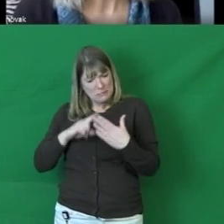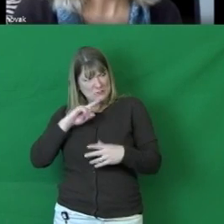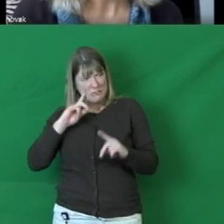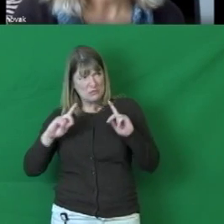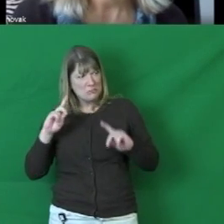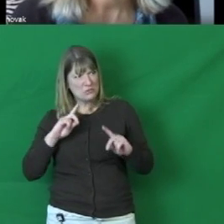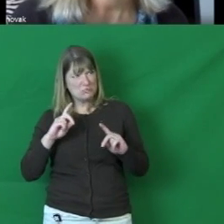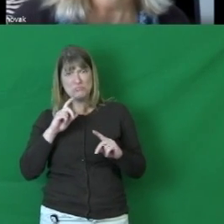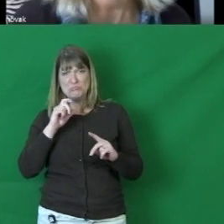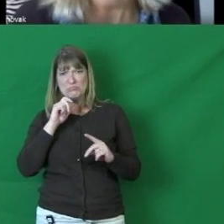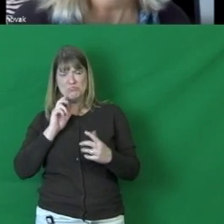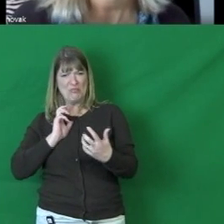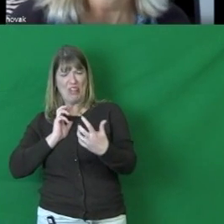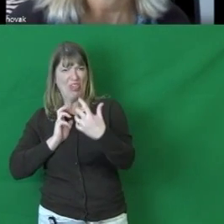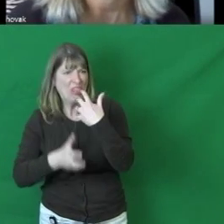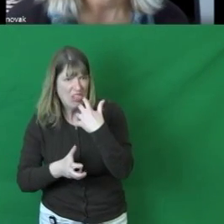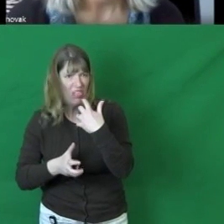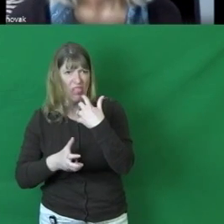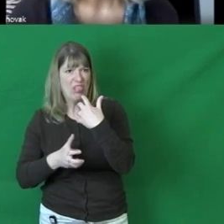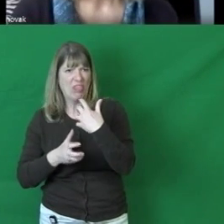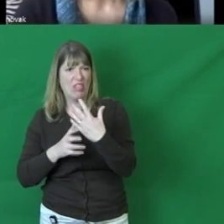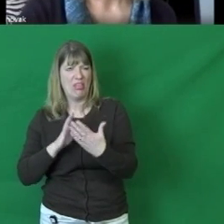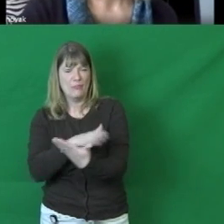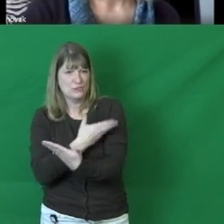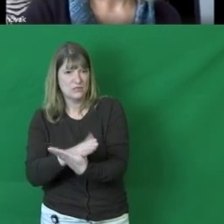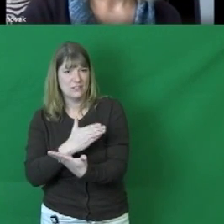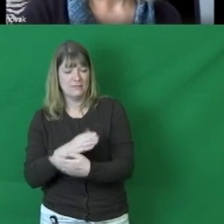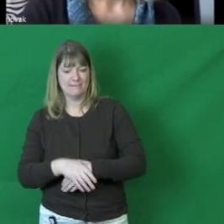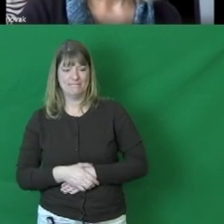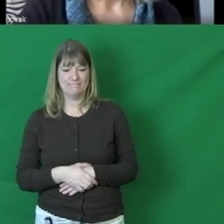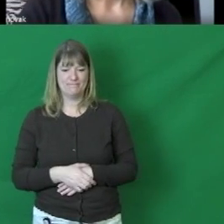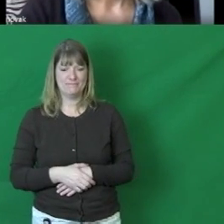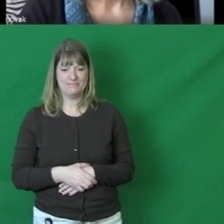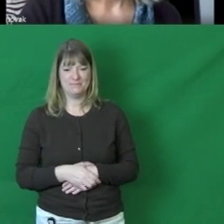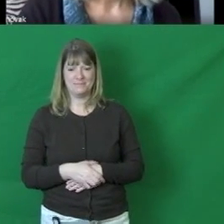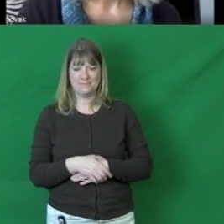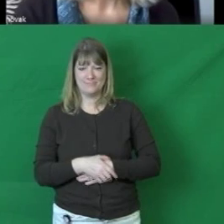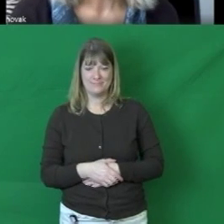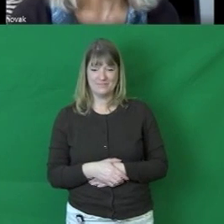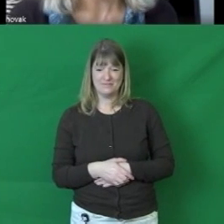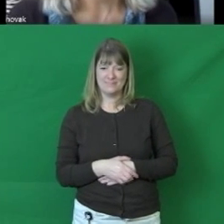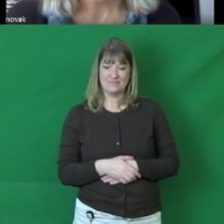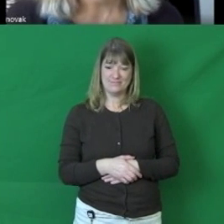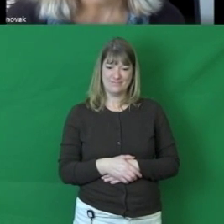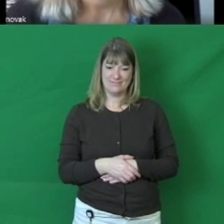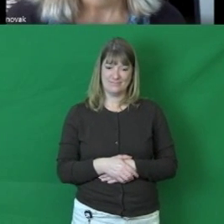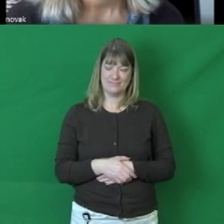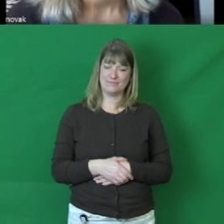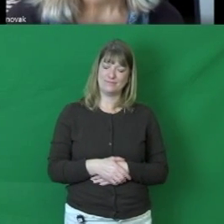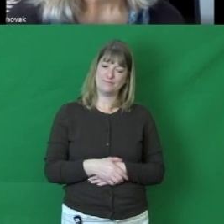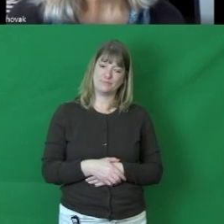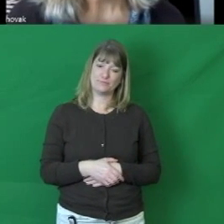Deaf members, who don't identify with music at all.